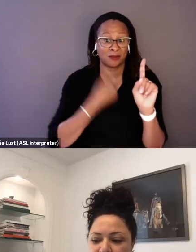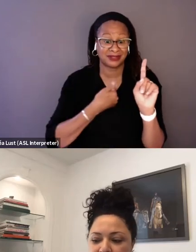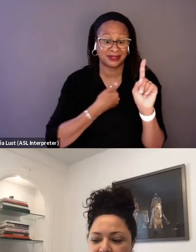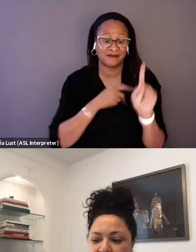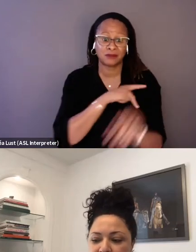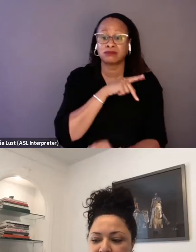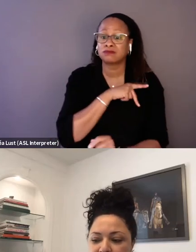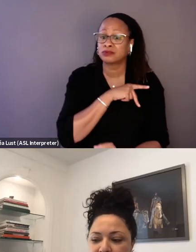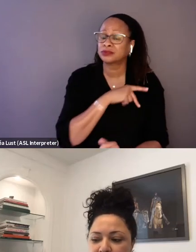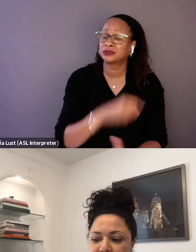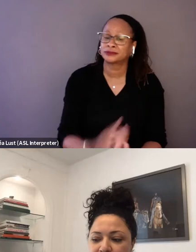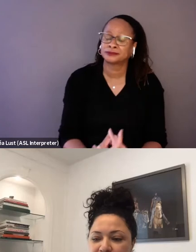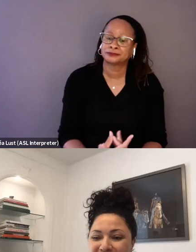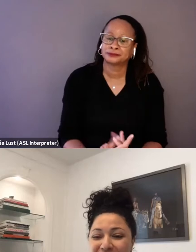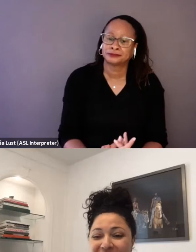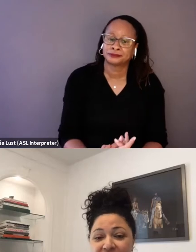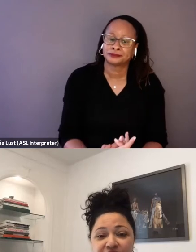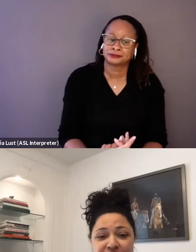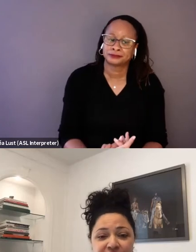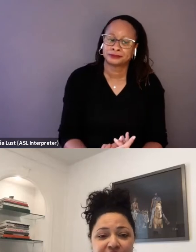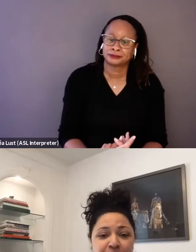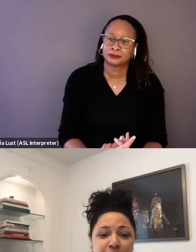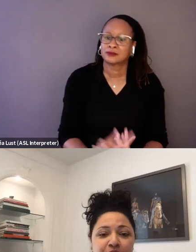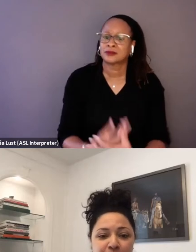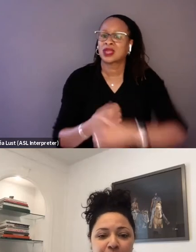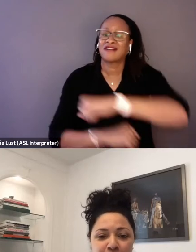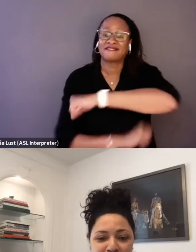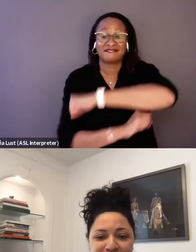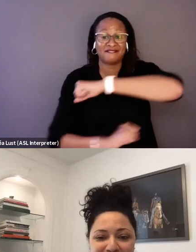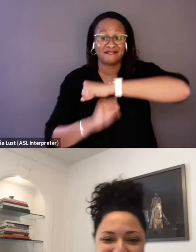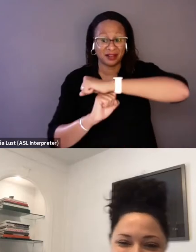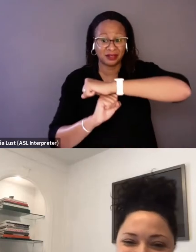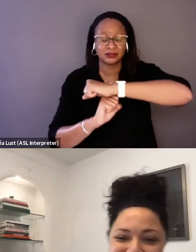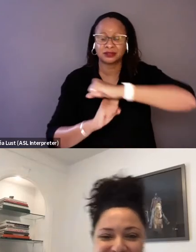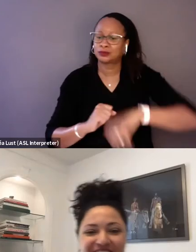I think that it was a foundation. It was one of the most important foundations